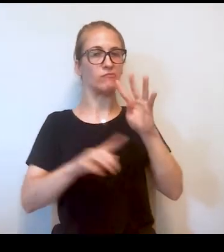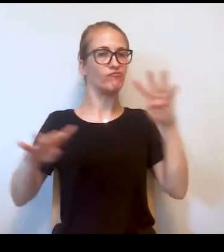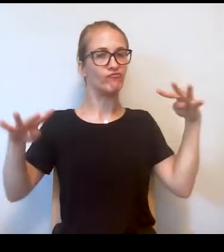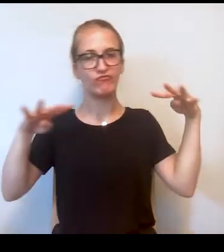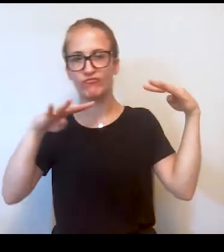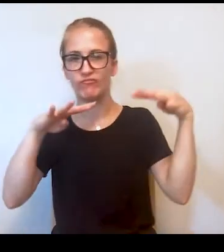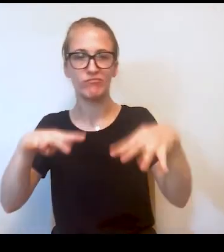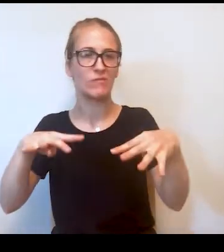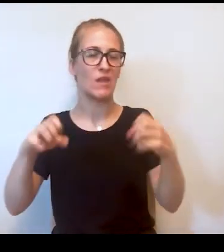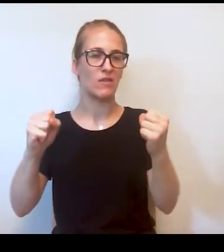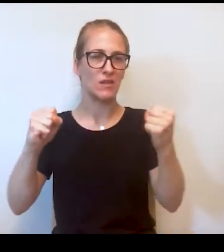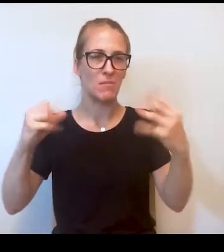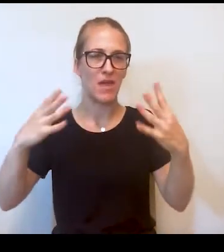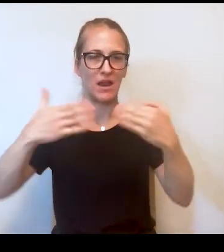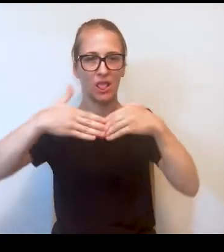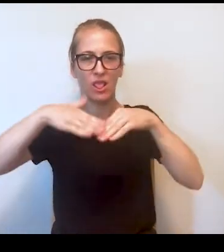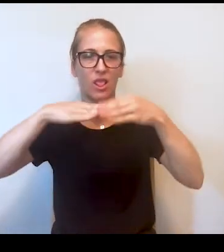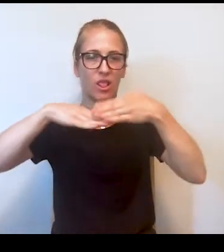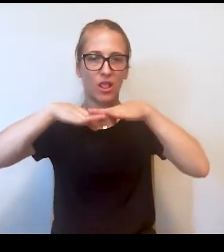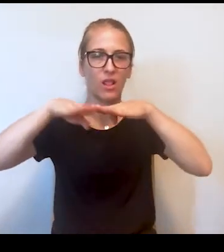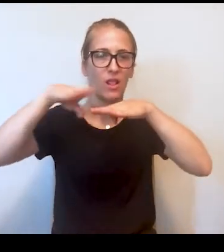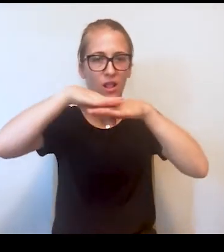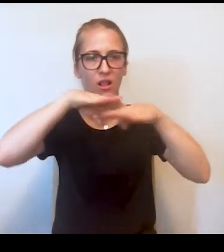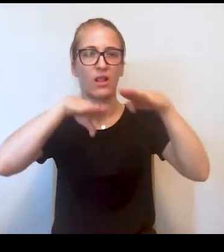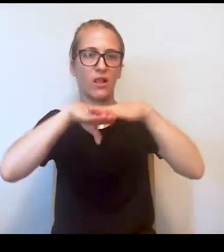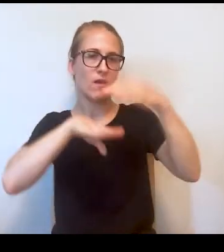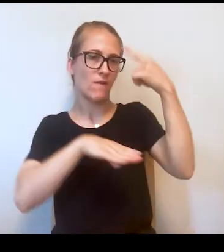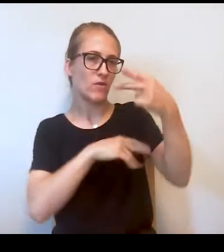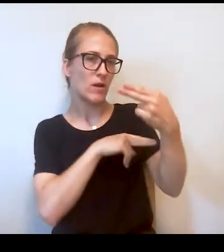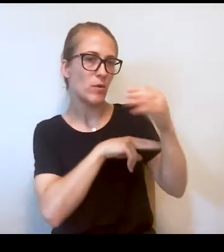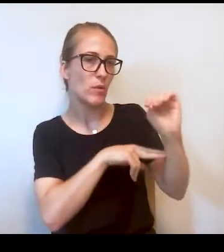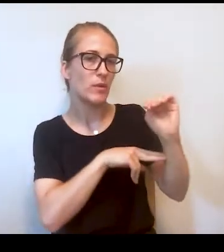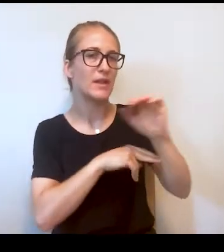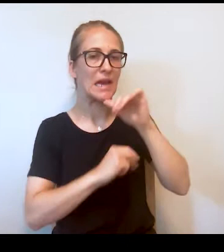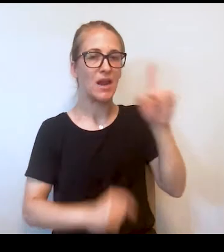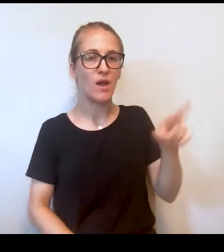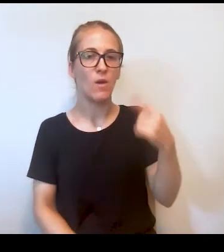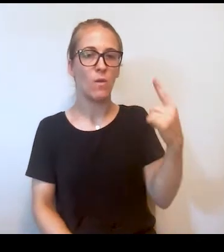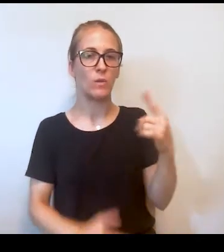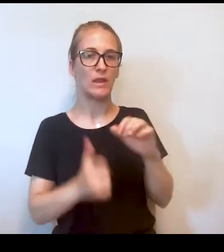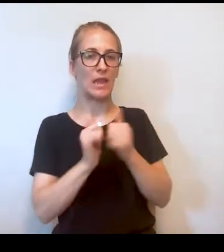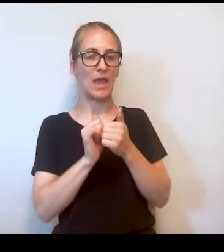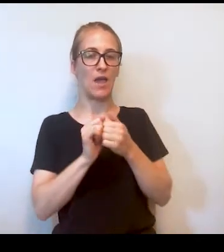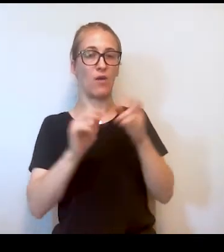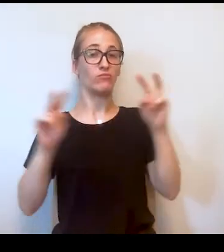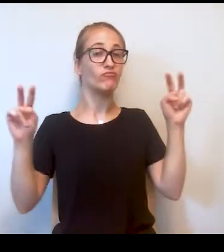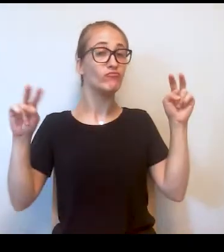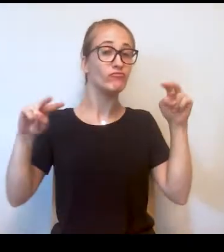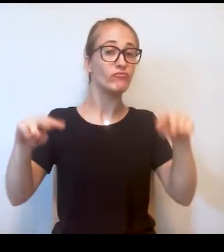the multilayers of hypermobility and not just how it's being viewed